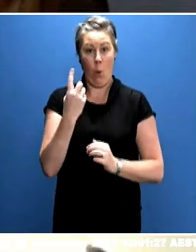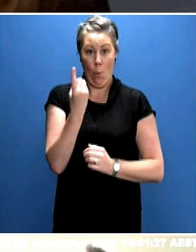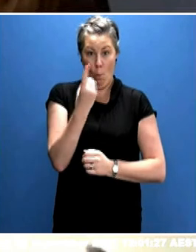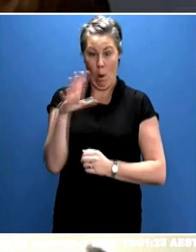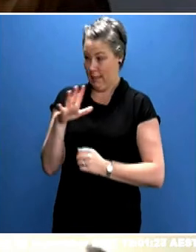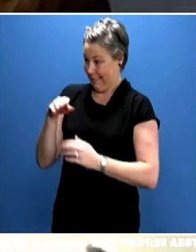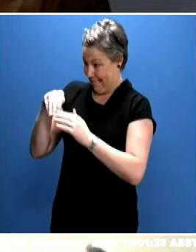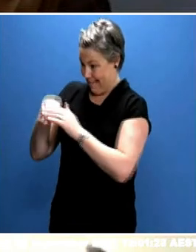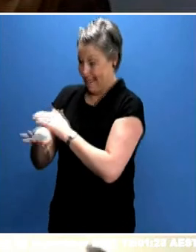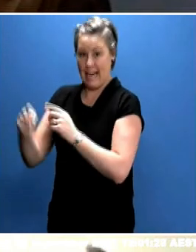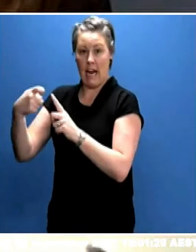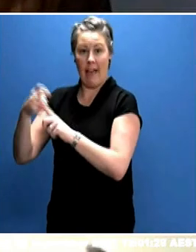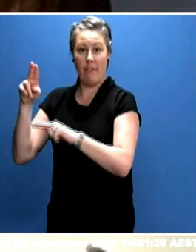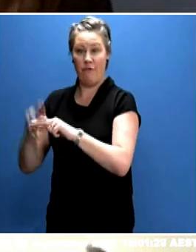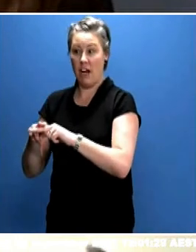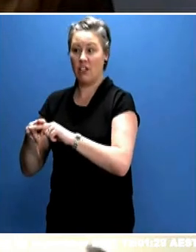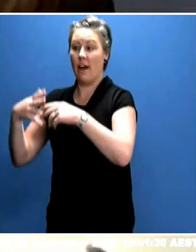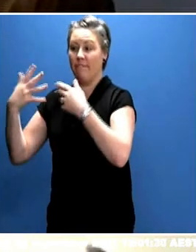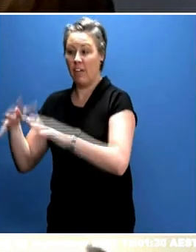Child RM had four admissions in there.